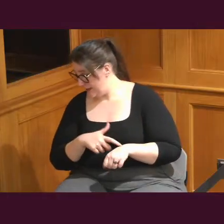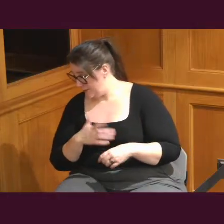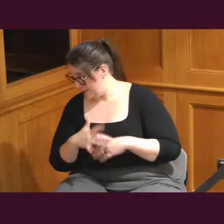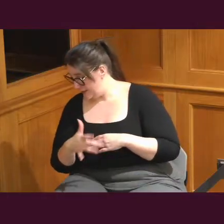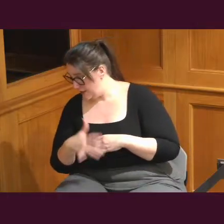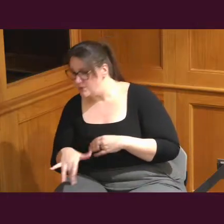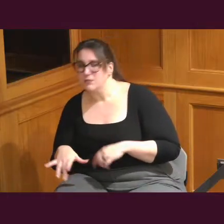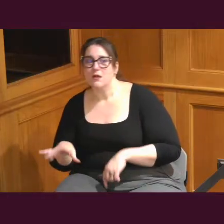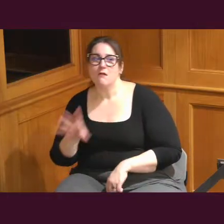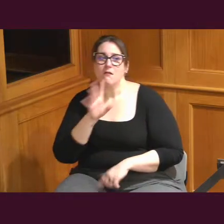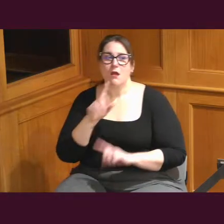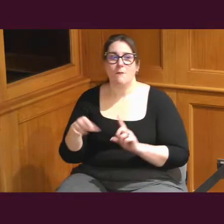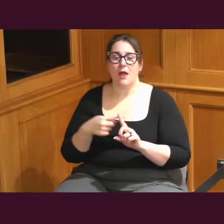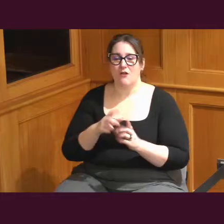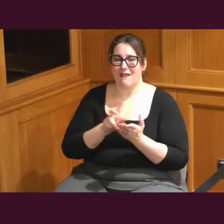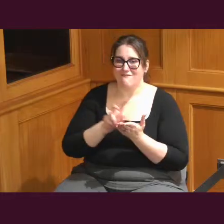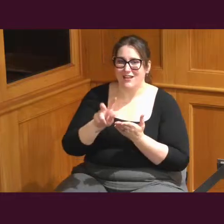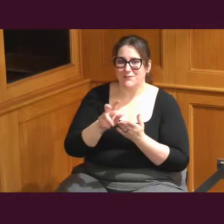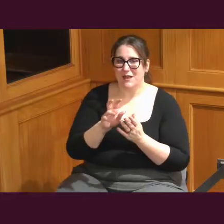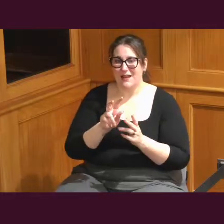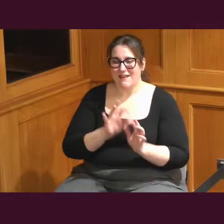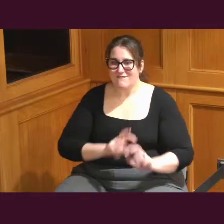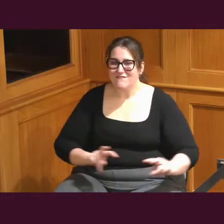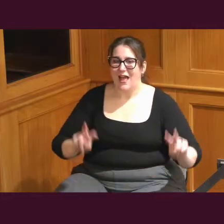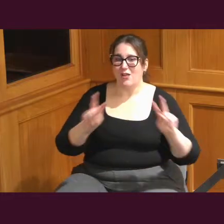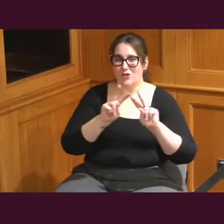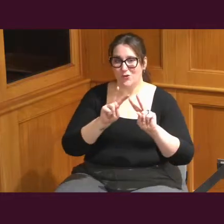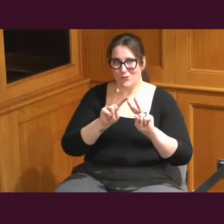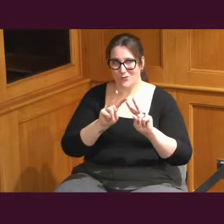back to talk about investment and value. We'll cover next steps very briefly and answer any